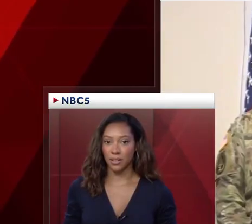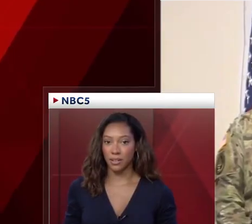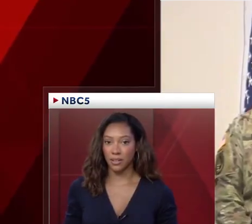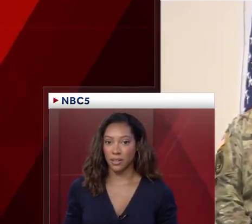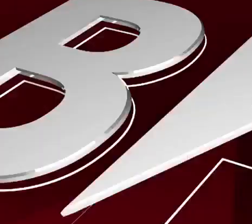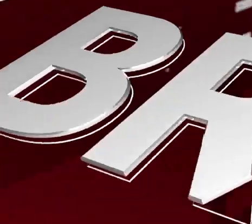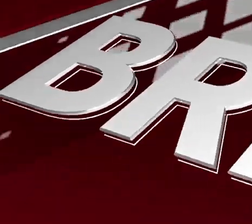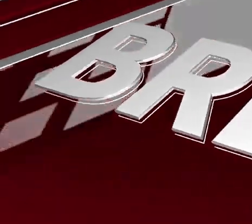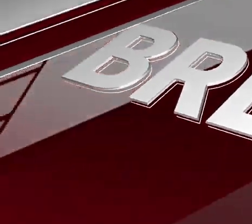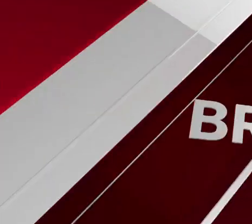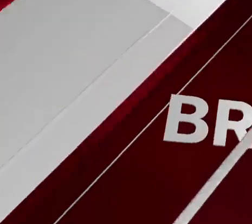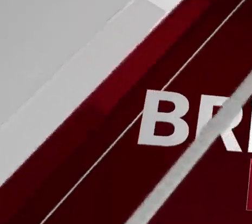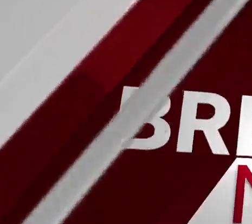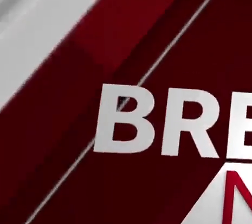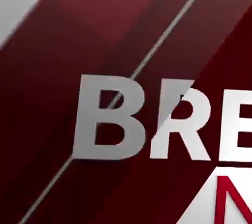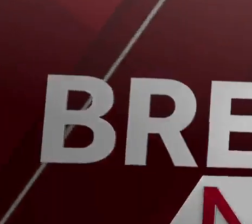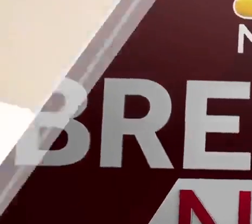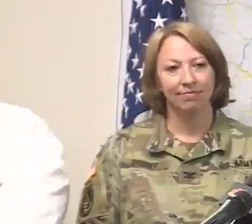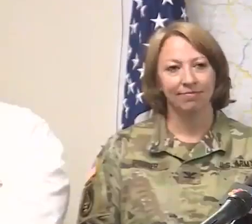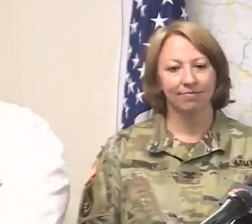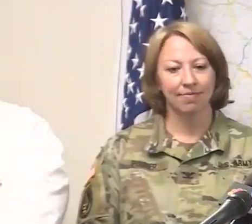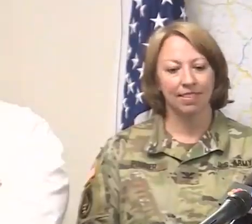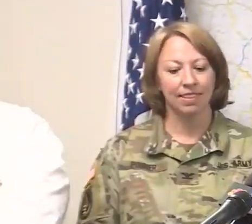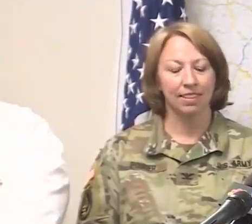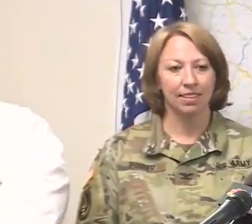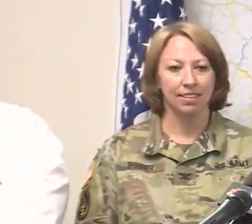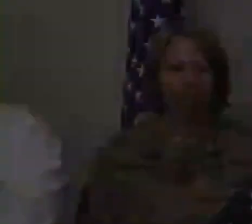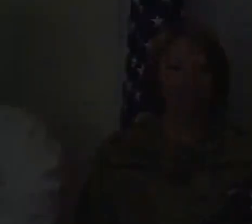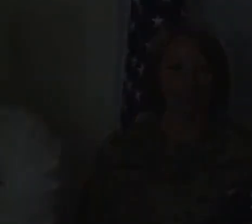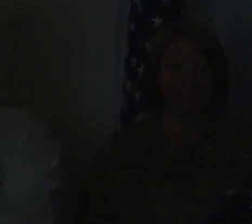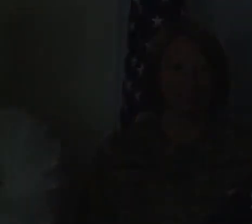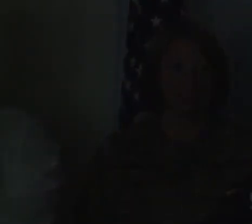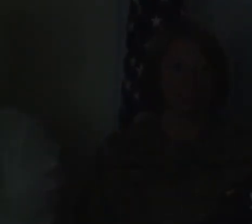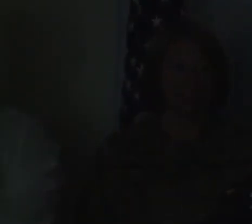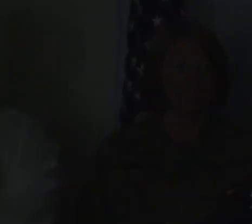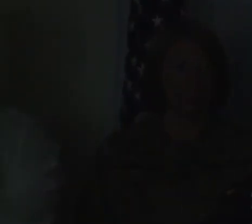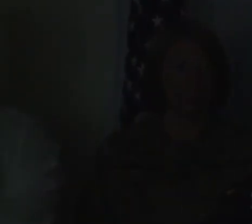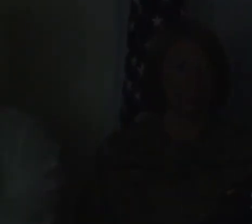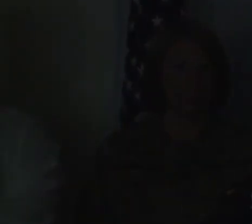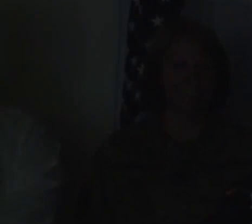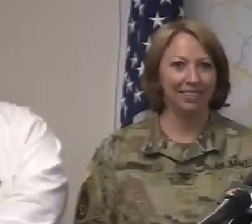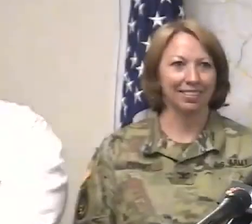THIS COMES AS ANOTHER LINE OF STORMS IS EXPECTED LATER TODAY. LET’S LISTEN IN NOW.